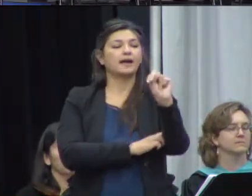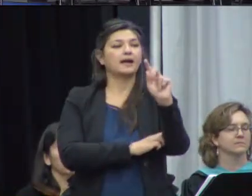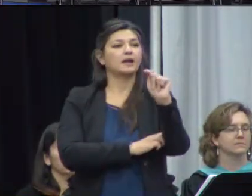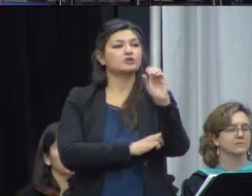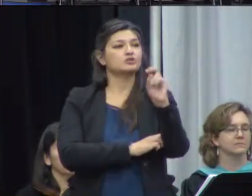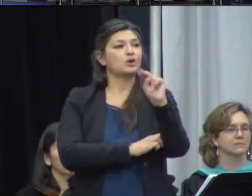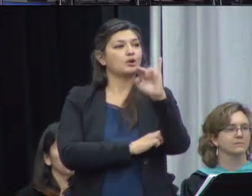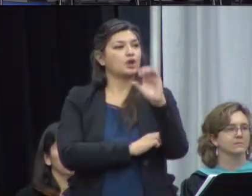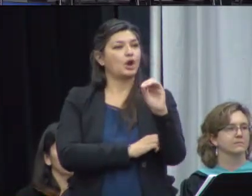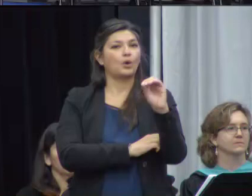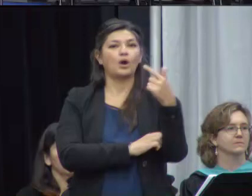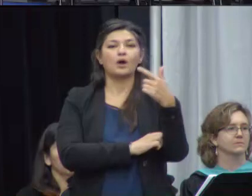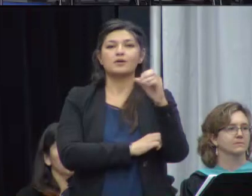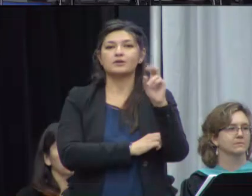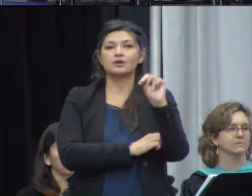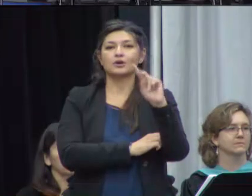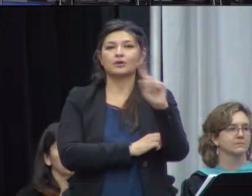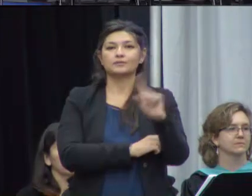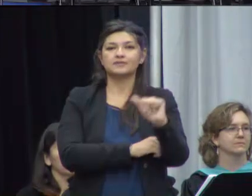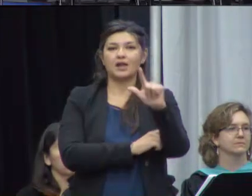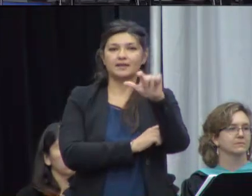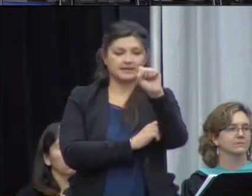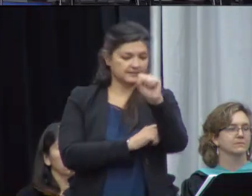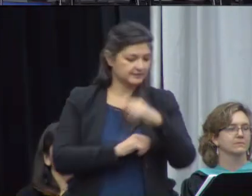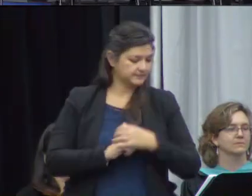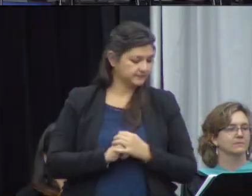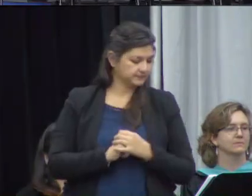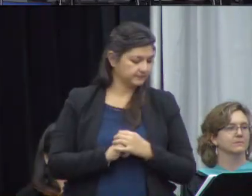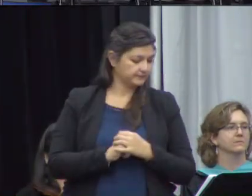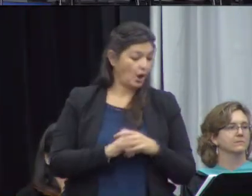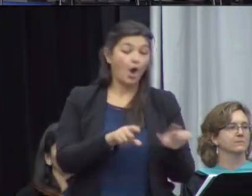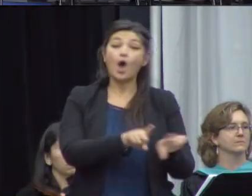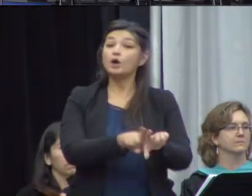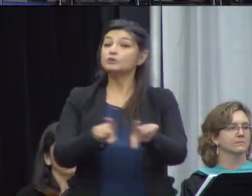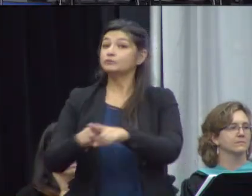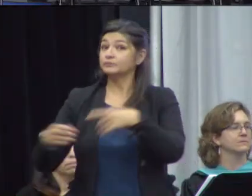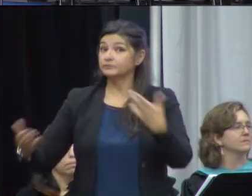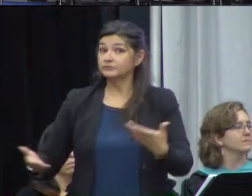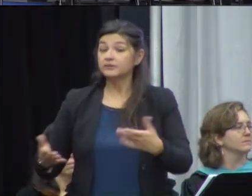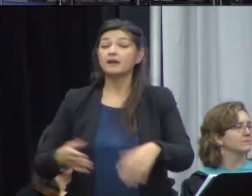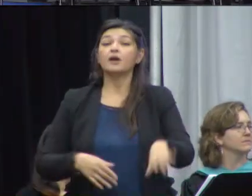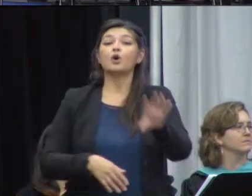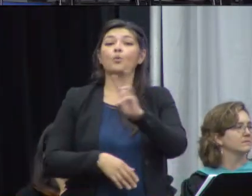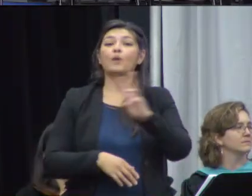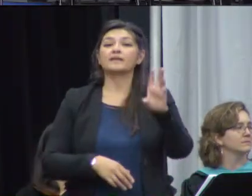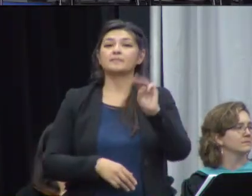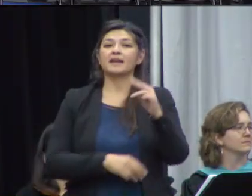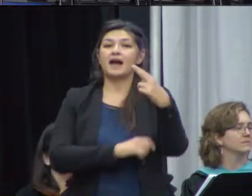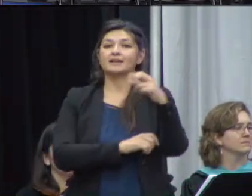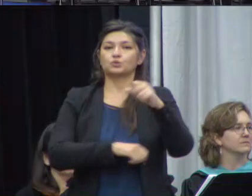(audience applauds) Also with us this morning is West Mesa's Principal,